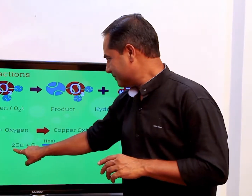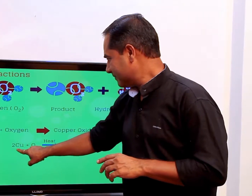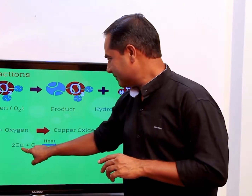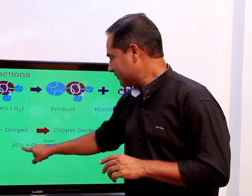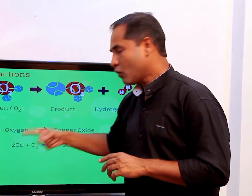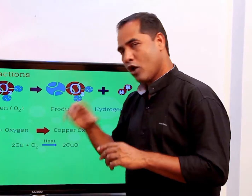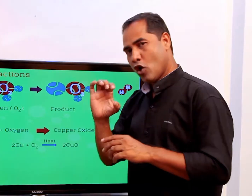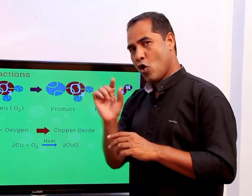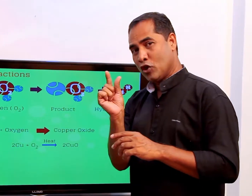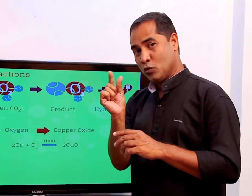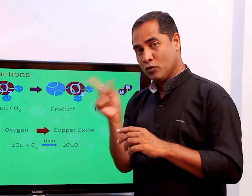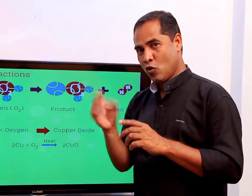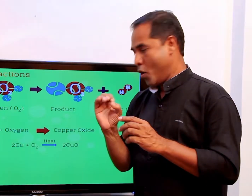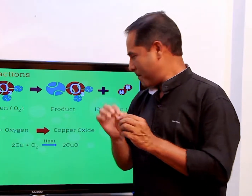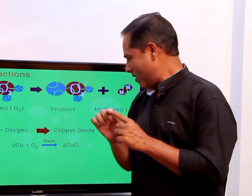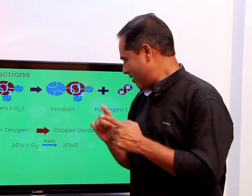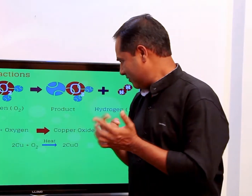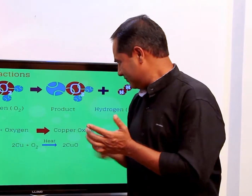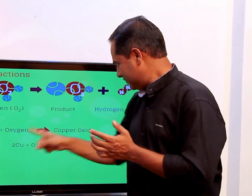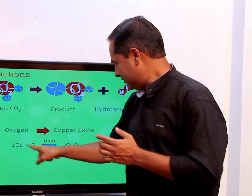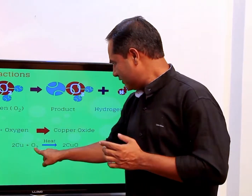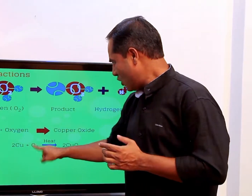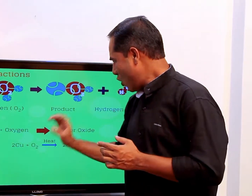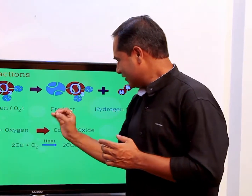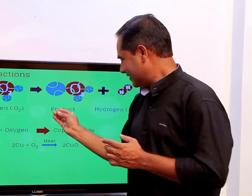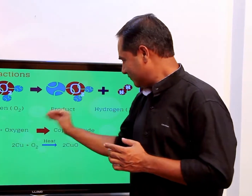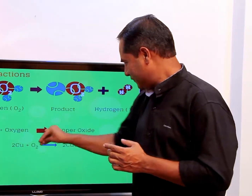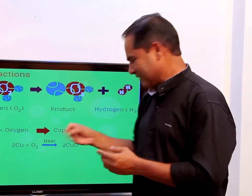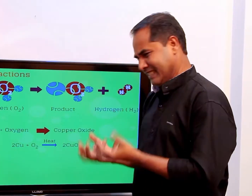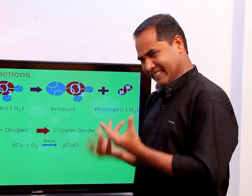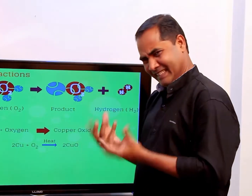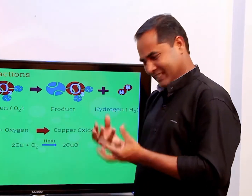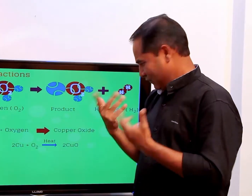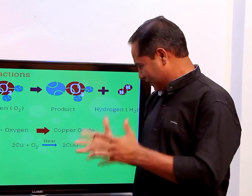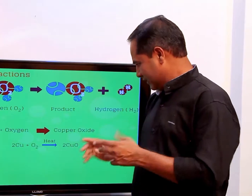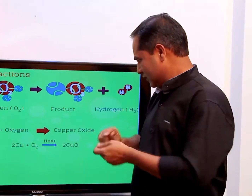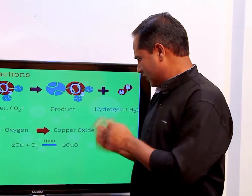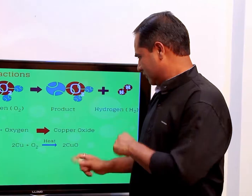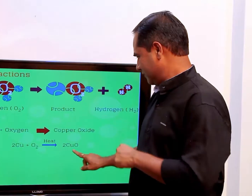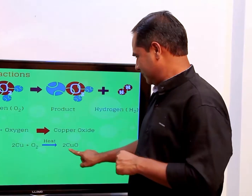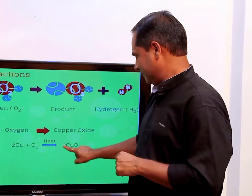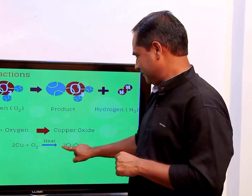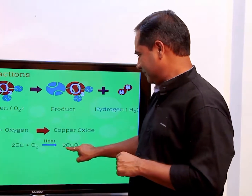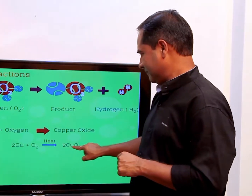that's the chemical reaction so to see you which is copper plus oxygen no two